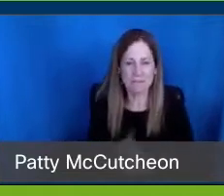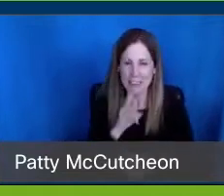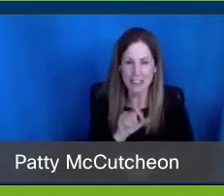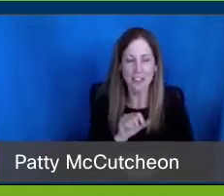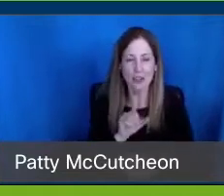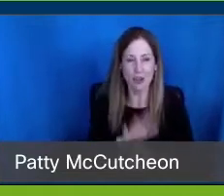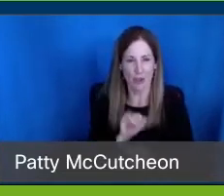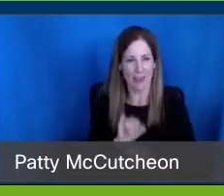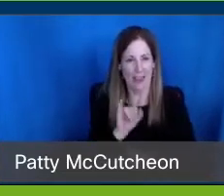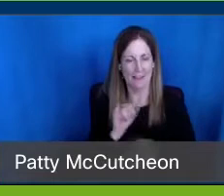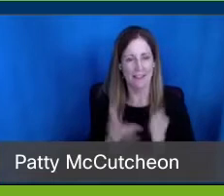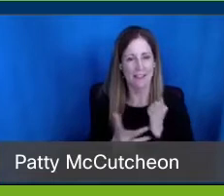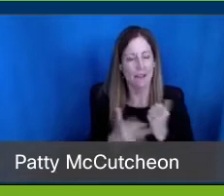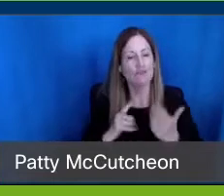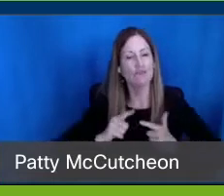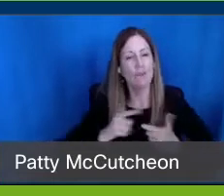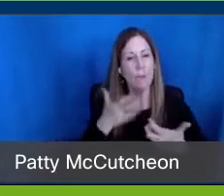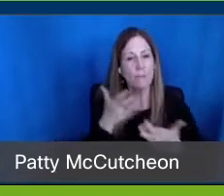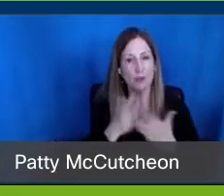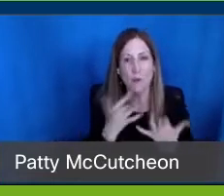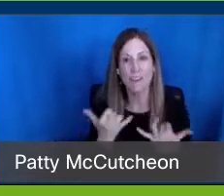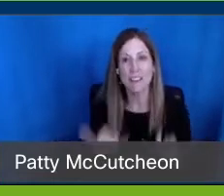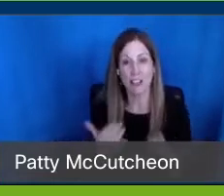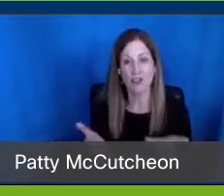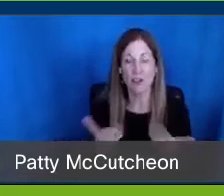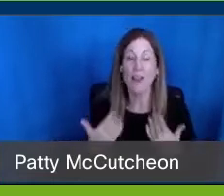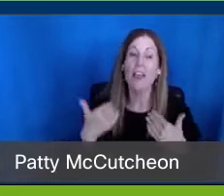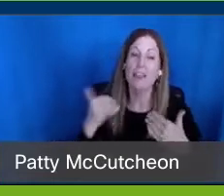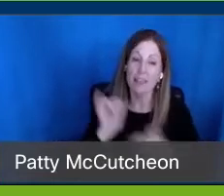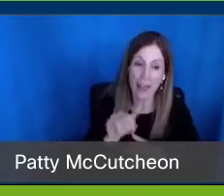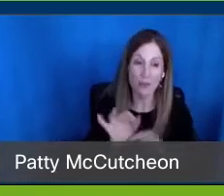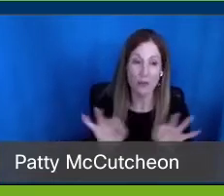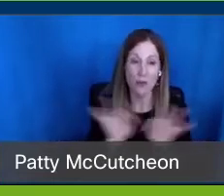are interacting with today's services is really critical for all the state solutions